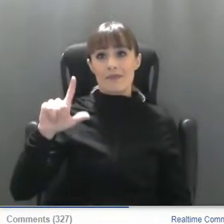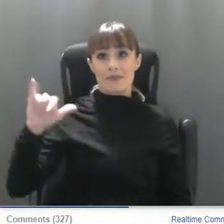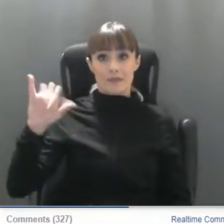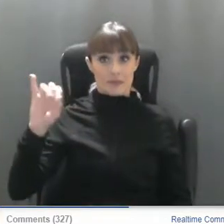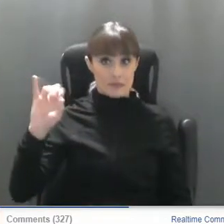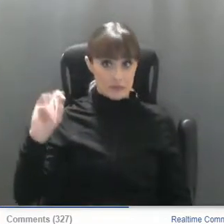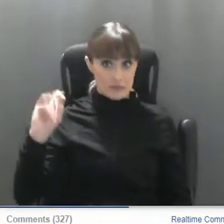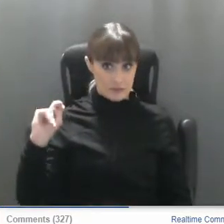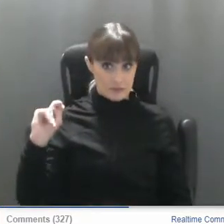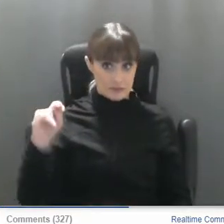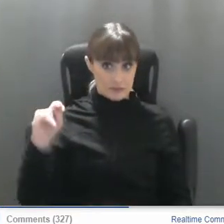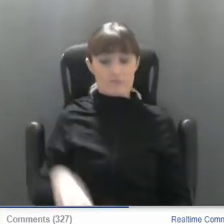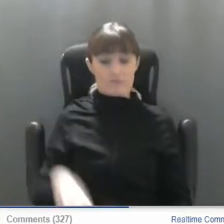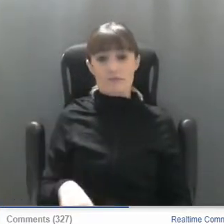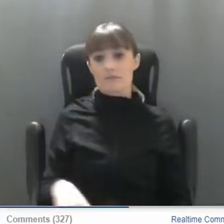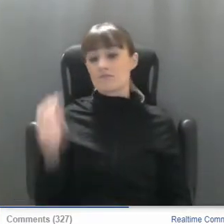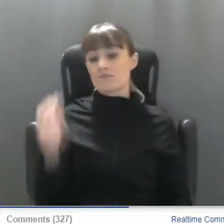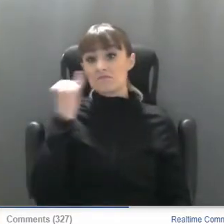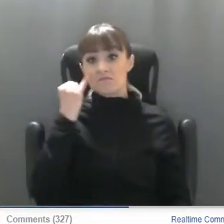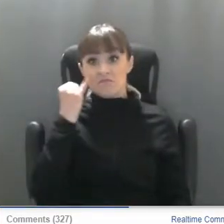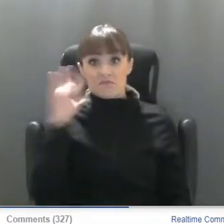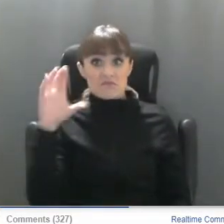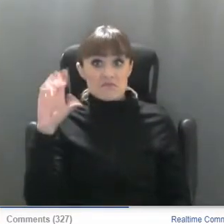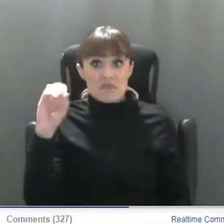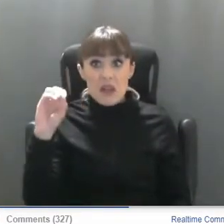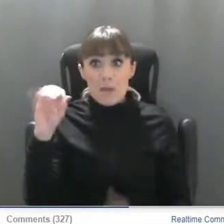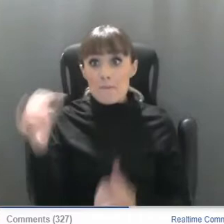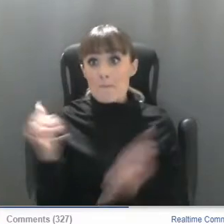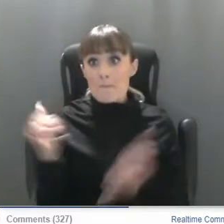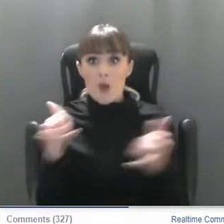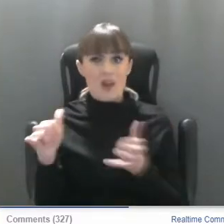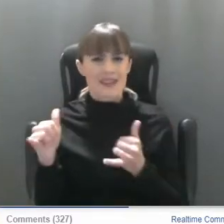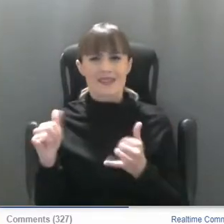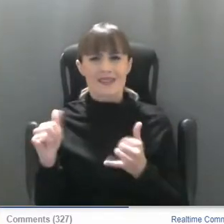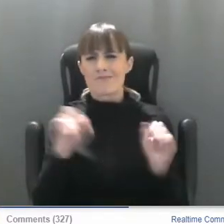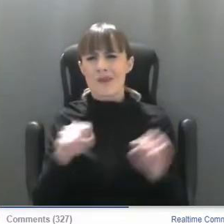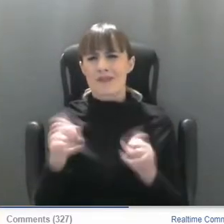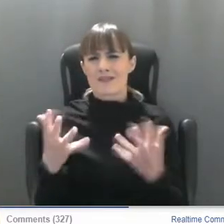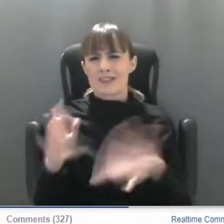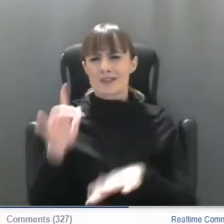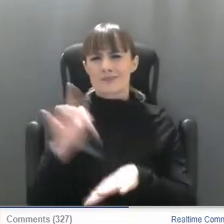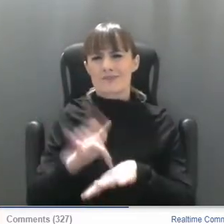you've probably sat in here and ate awesome hamburgers and hot dogs.